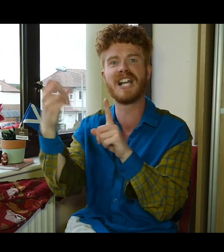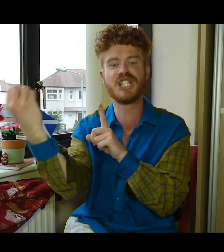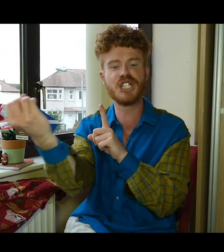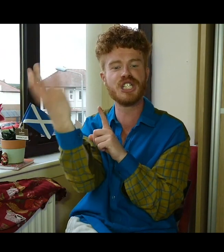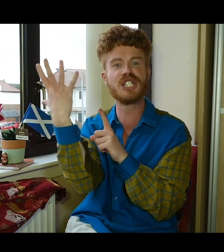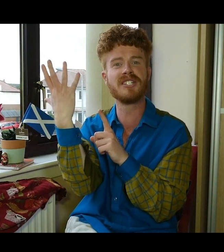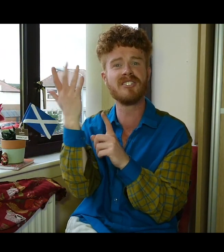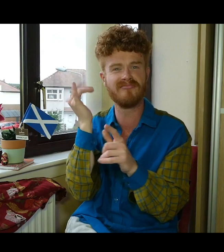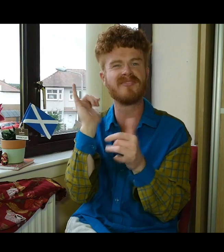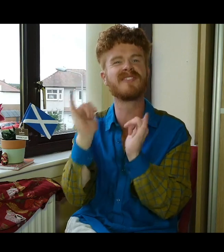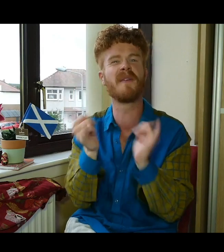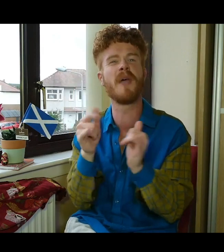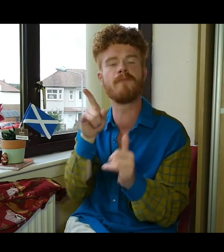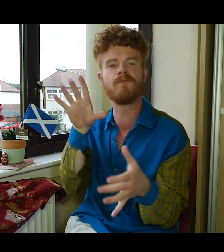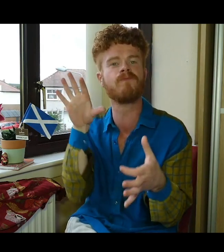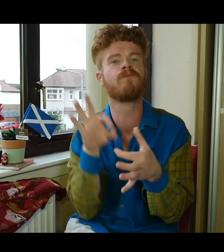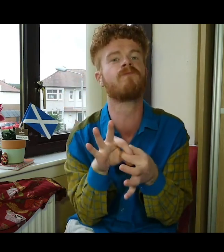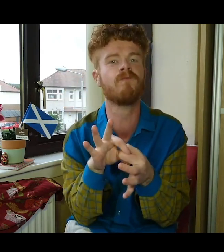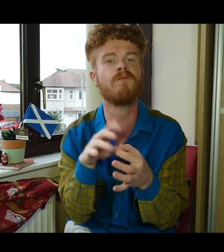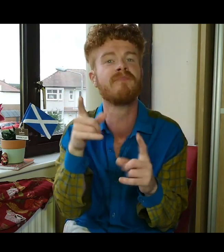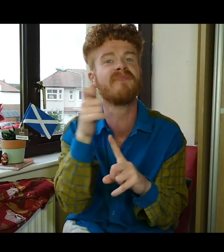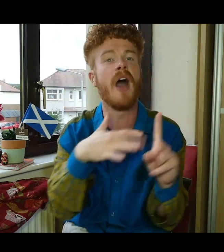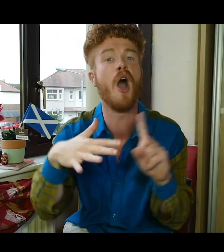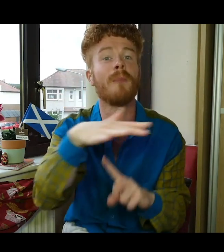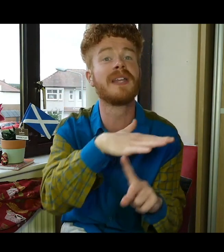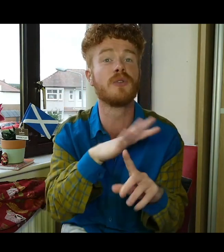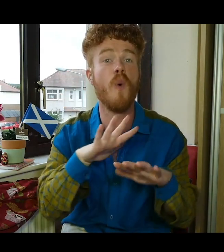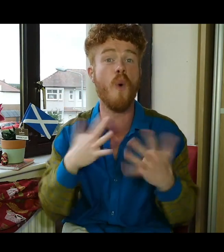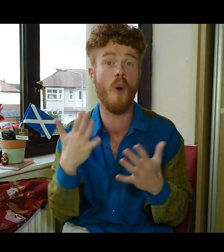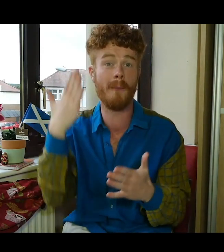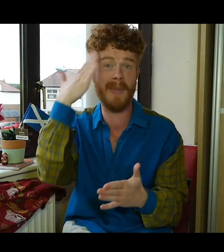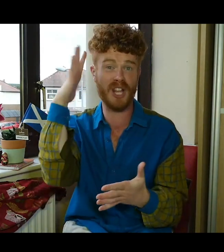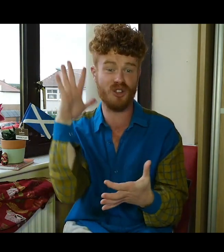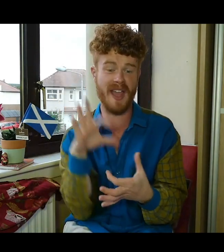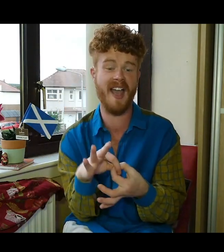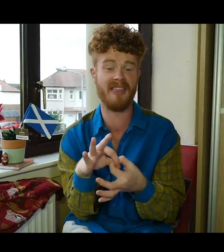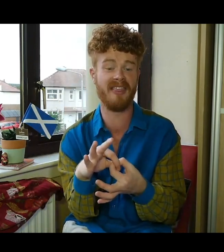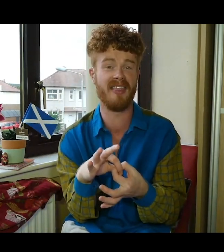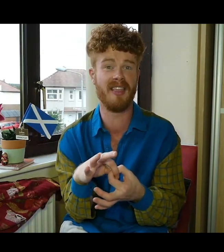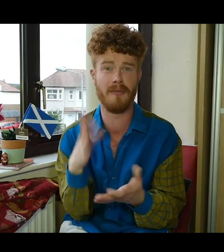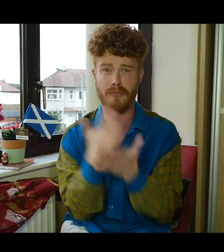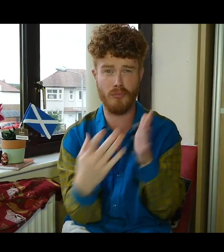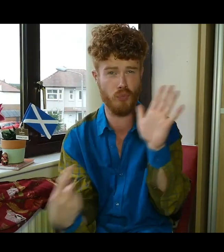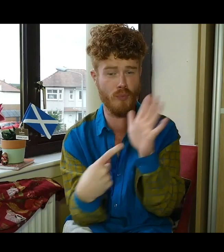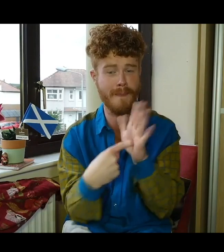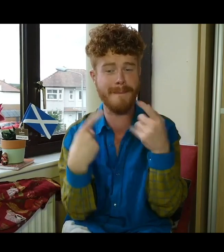Sometimes they're about the environment or mental health All these important messages he wants people to think about.